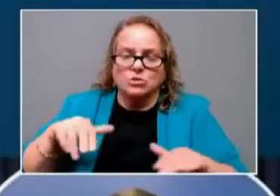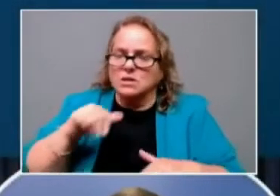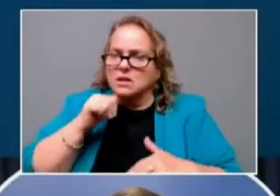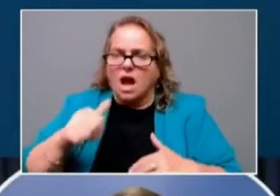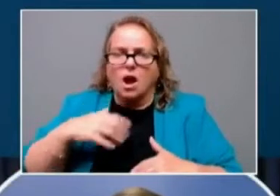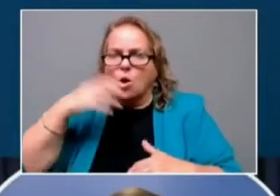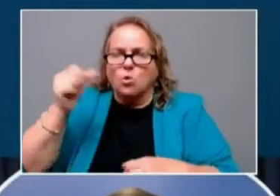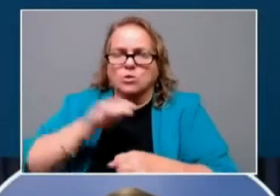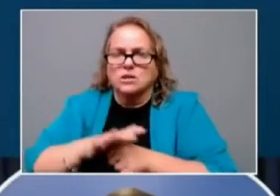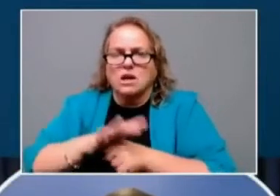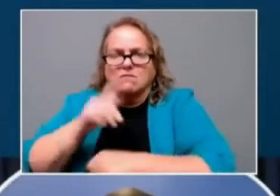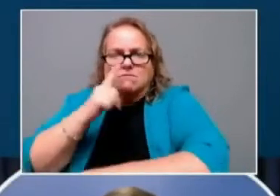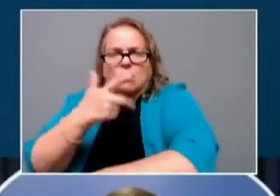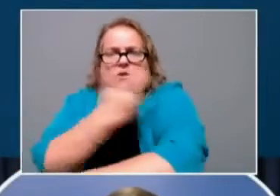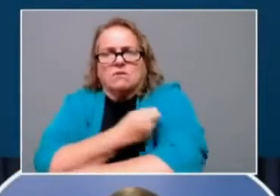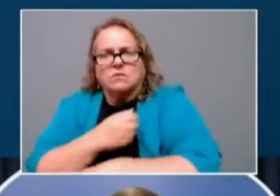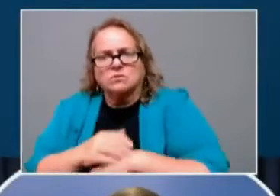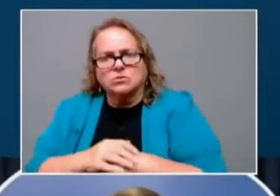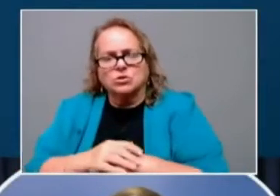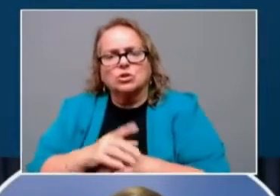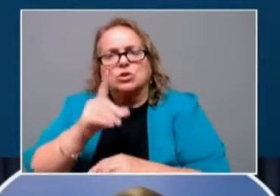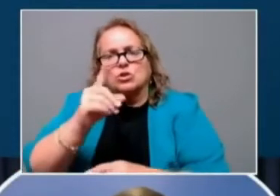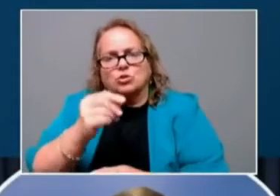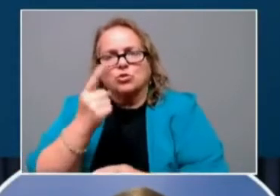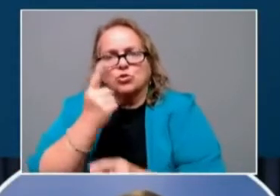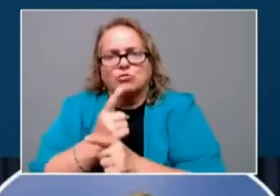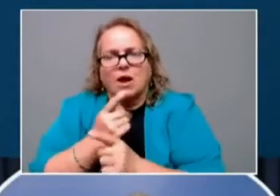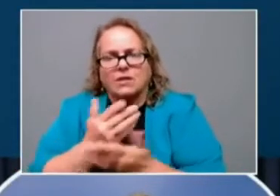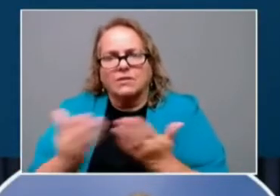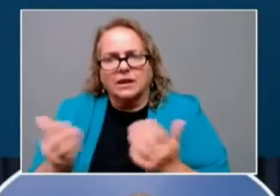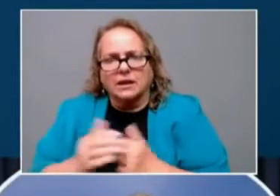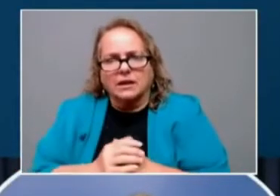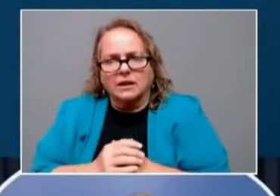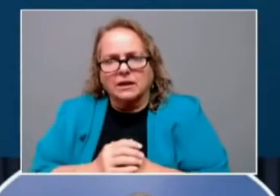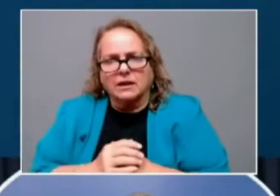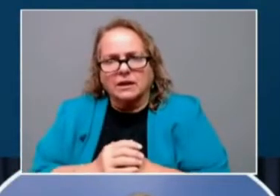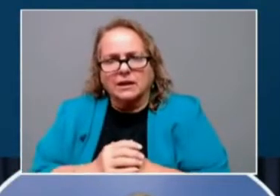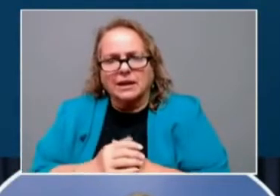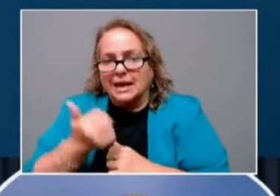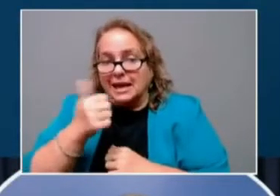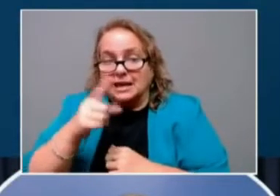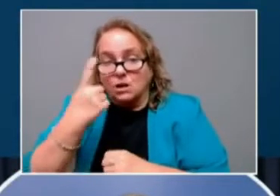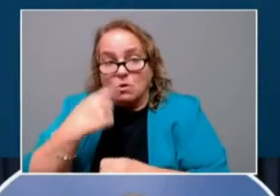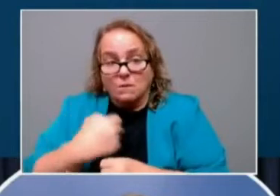decision thus far, I think has made the right one that we've heard about now. We're